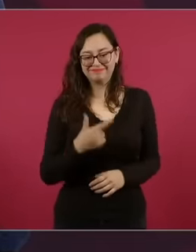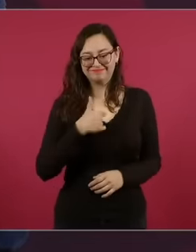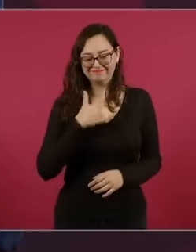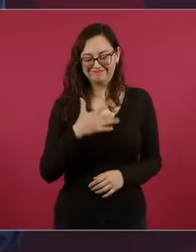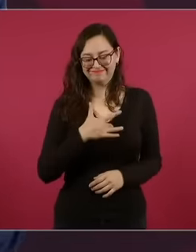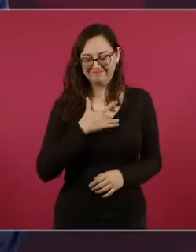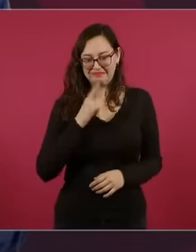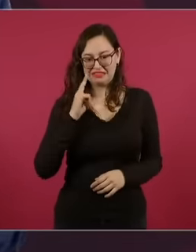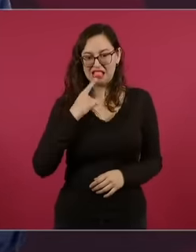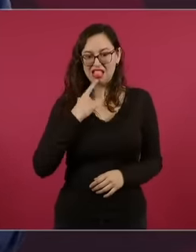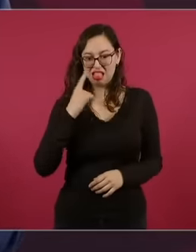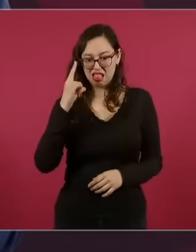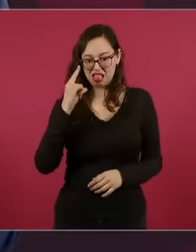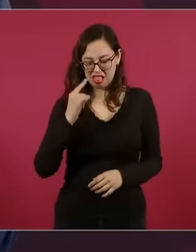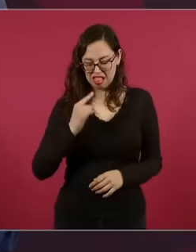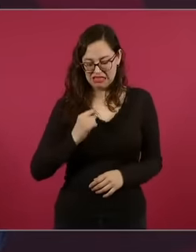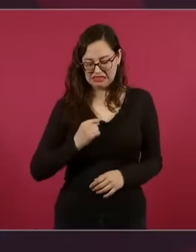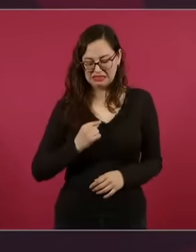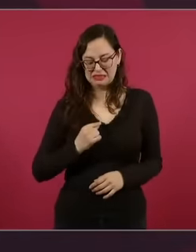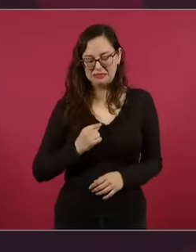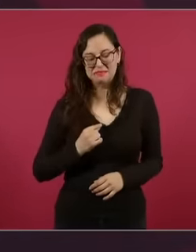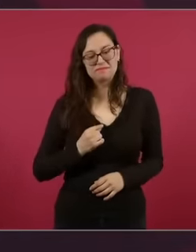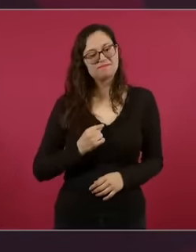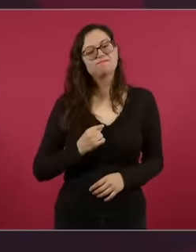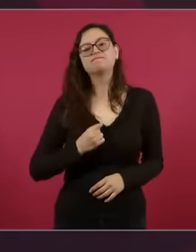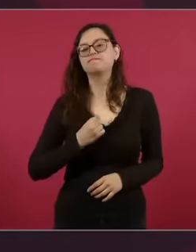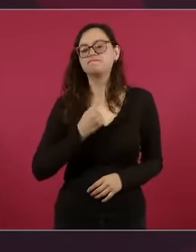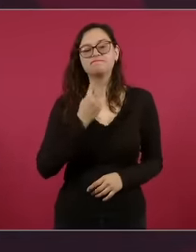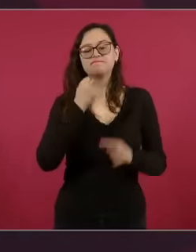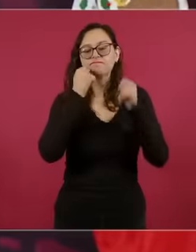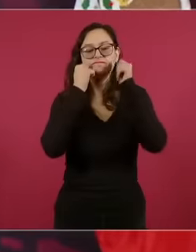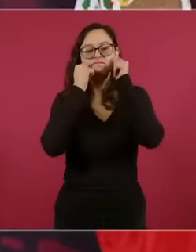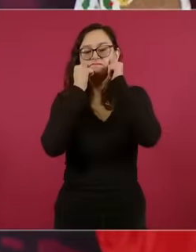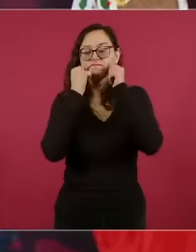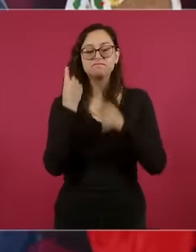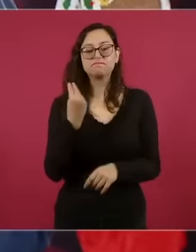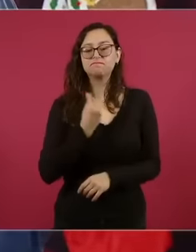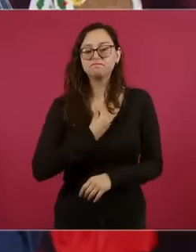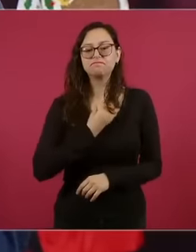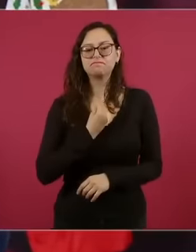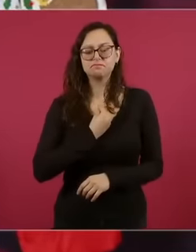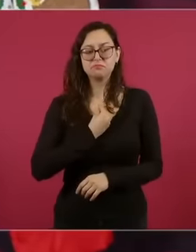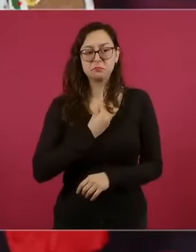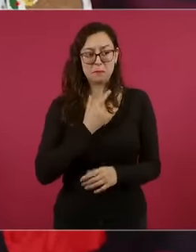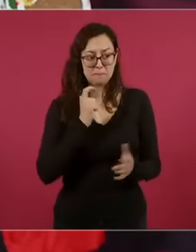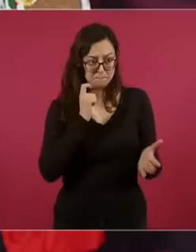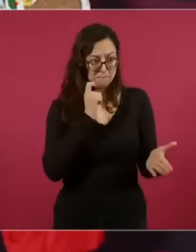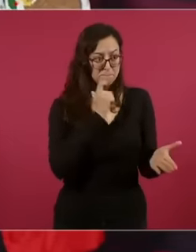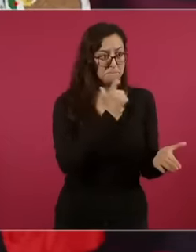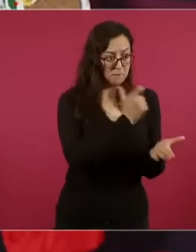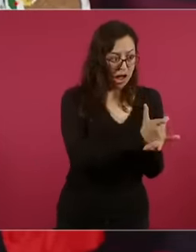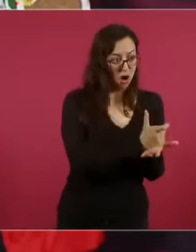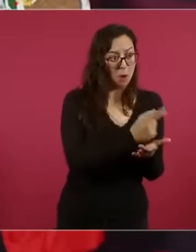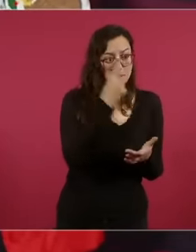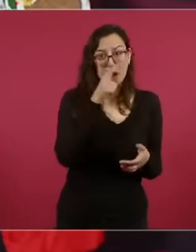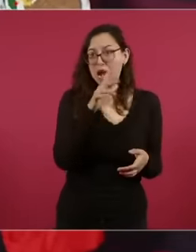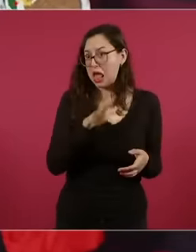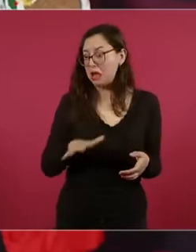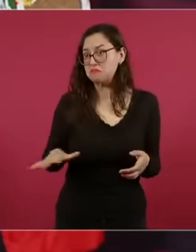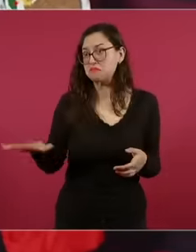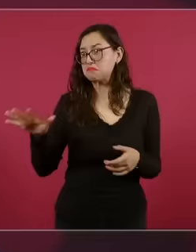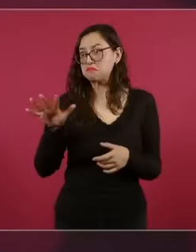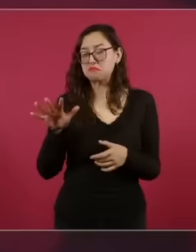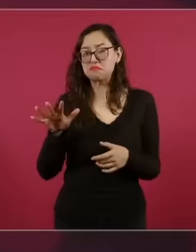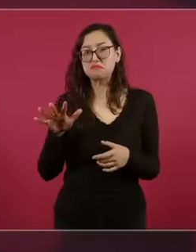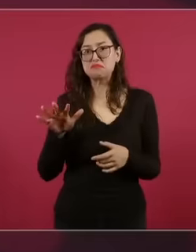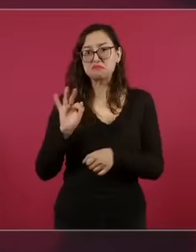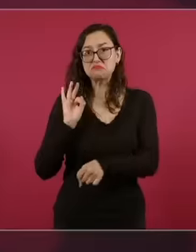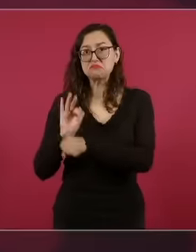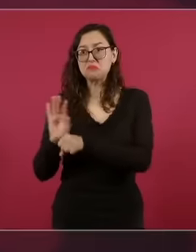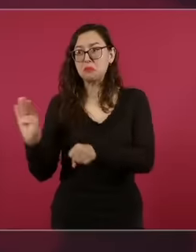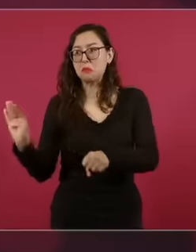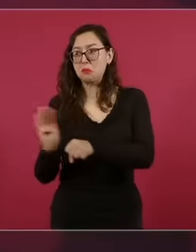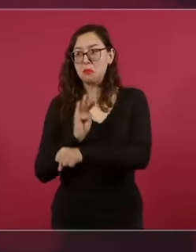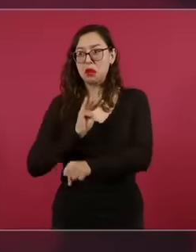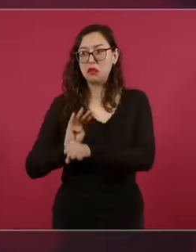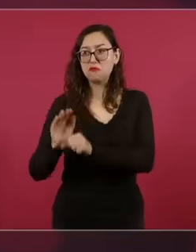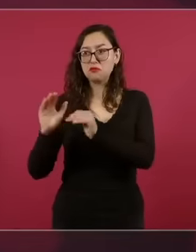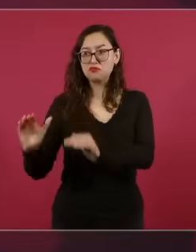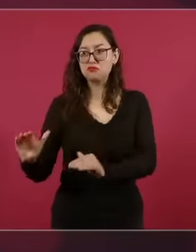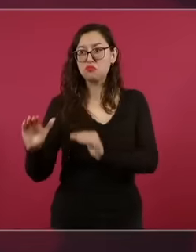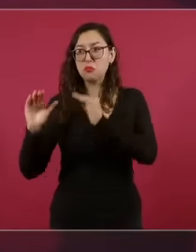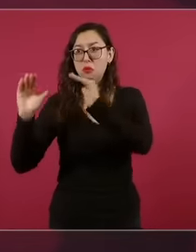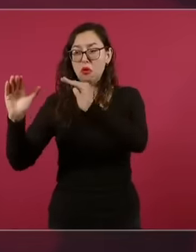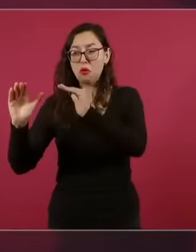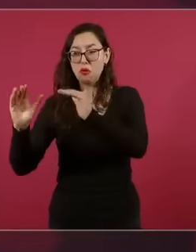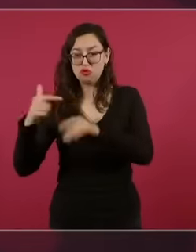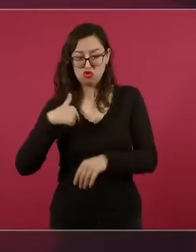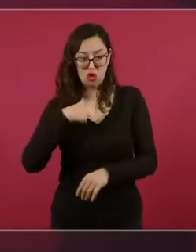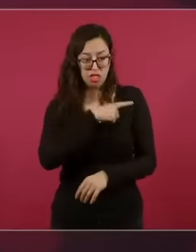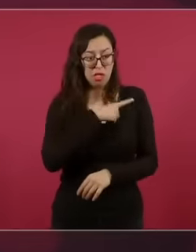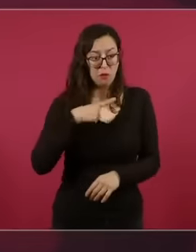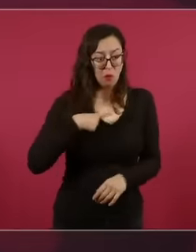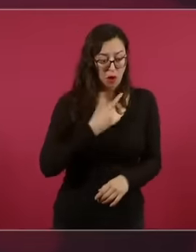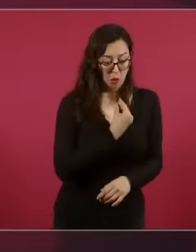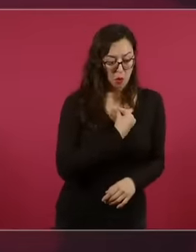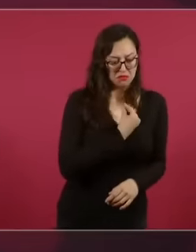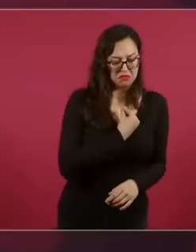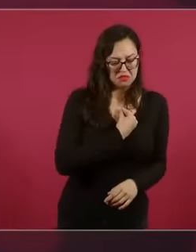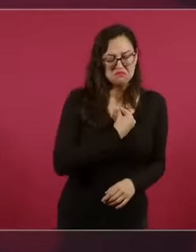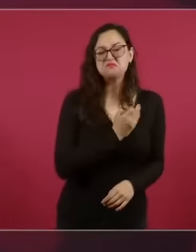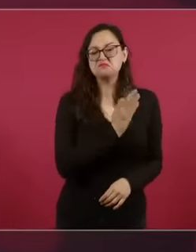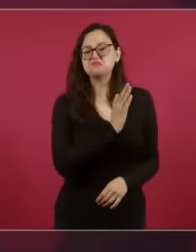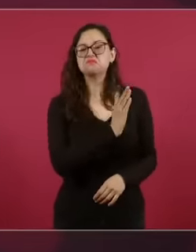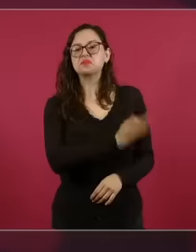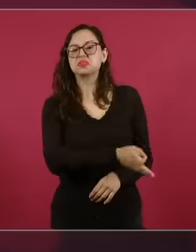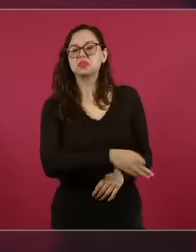humiliation quotas that this one resists when one has a higher cause like the one we have